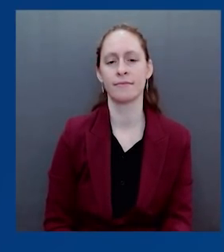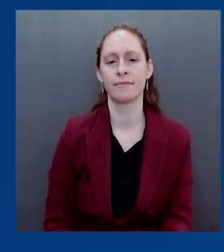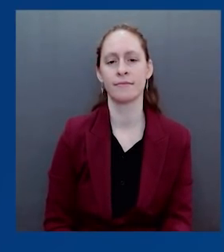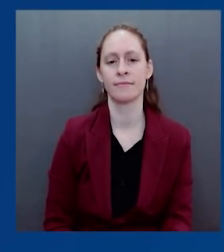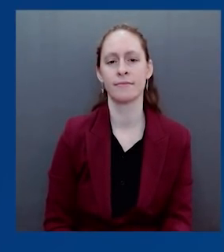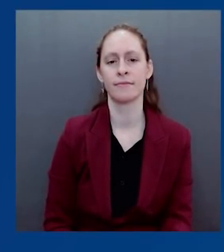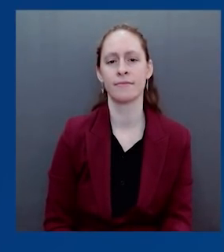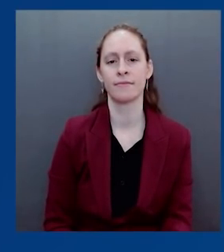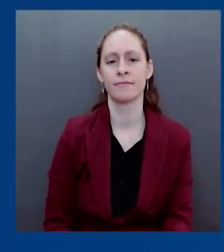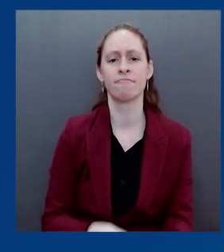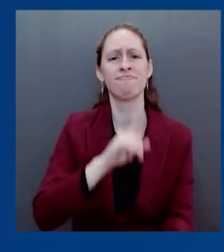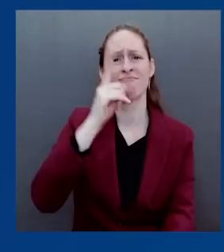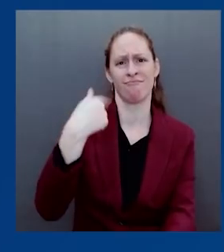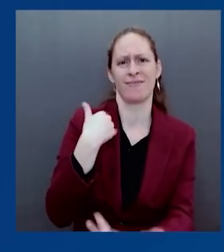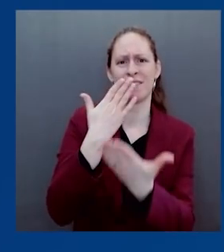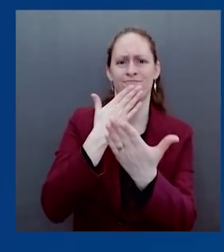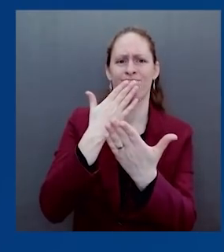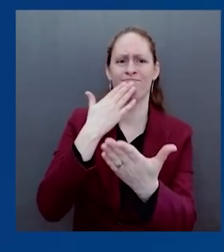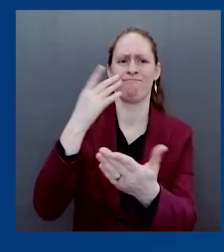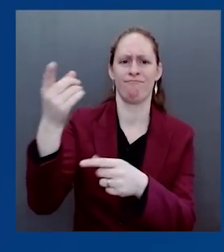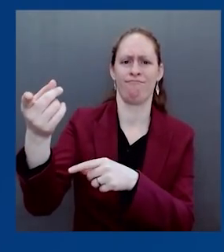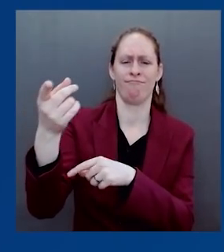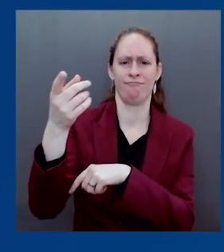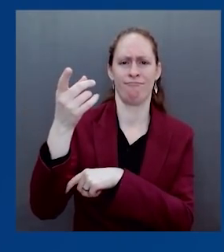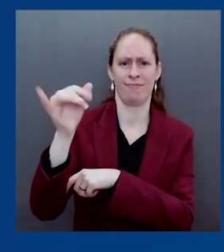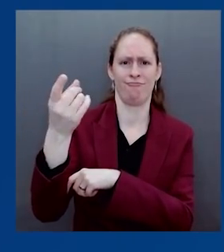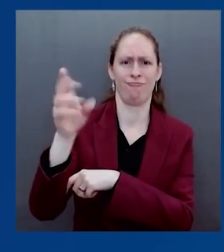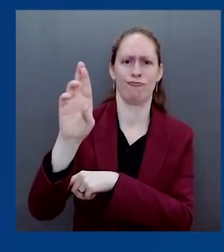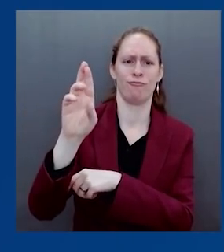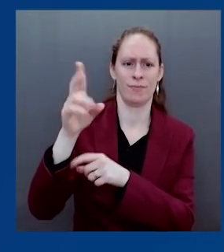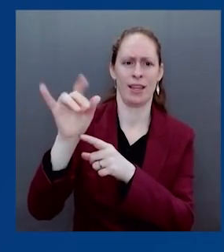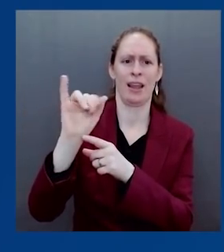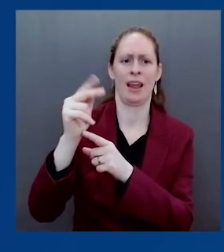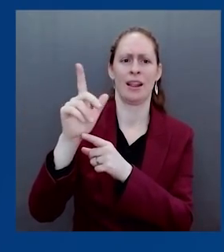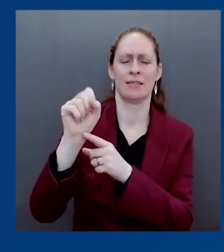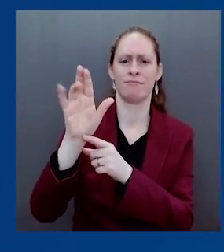Tom's willingness -- to lead these efforts. With that, let's open it up for some questions. Kevin?